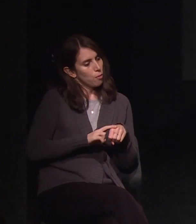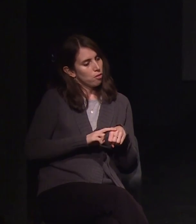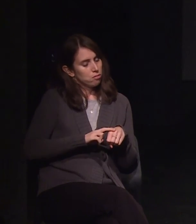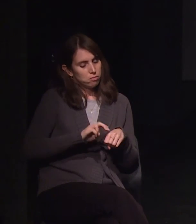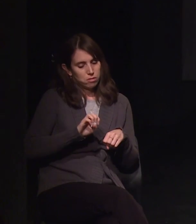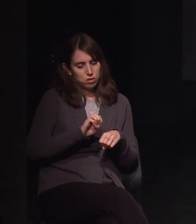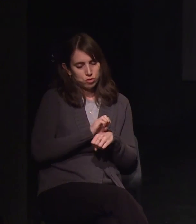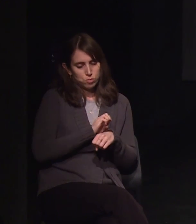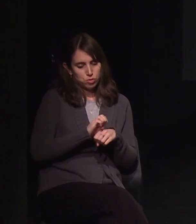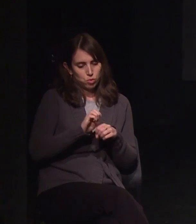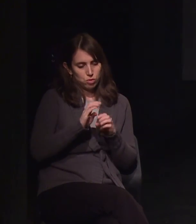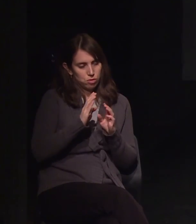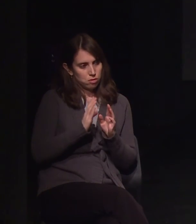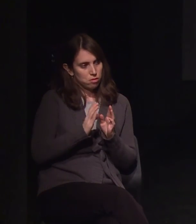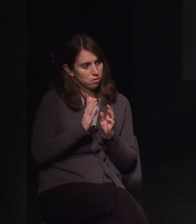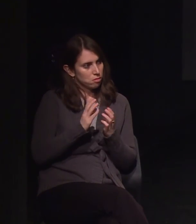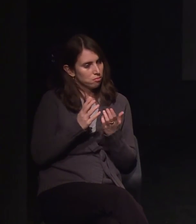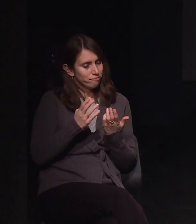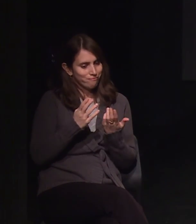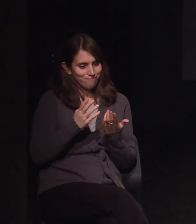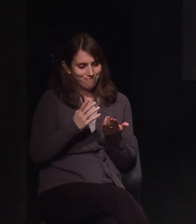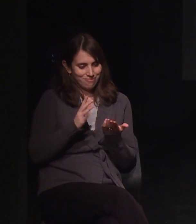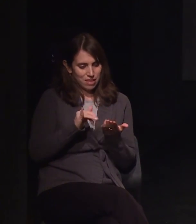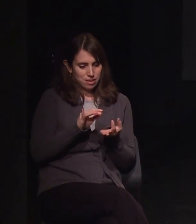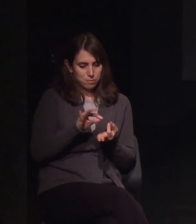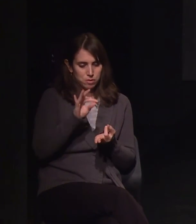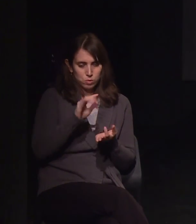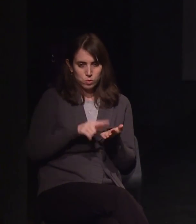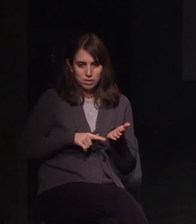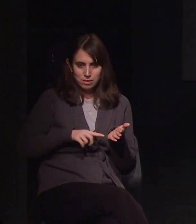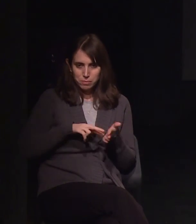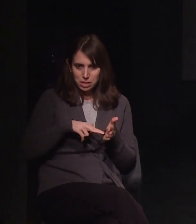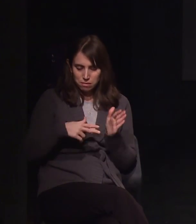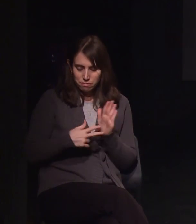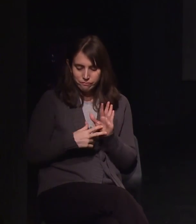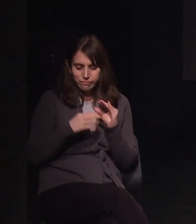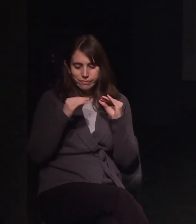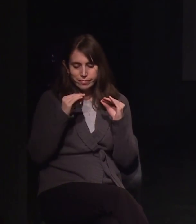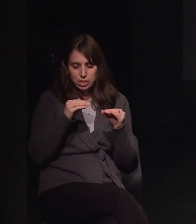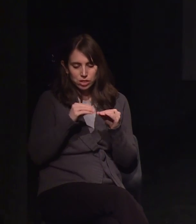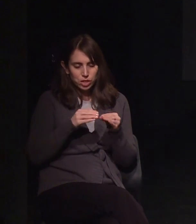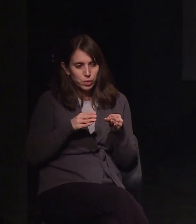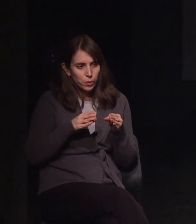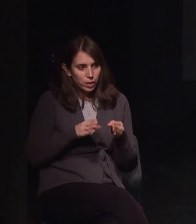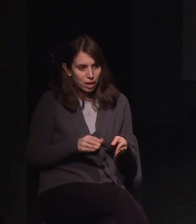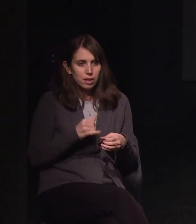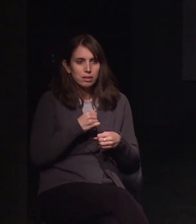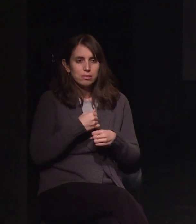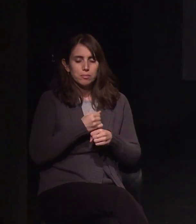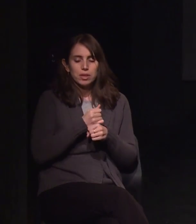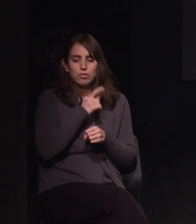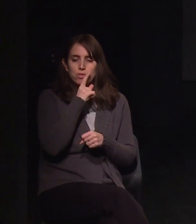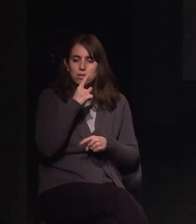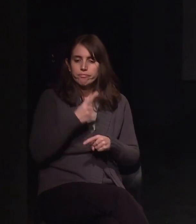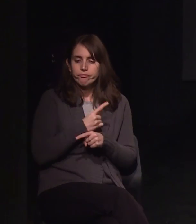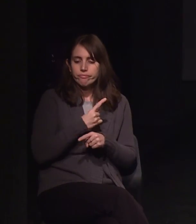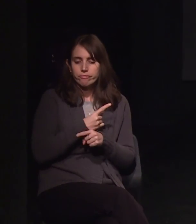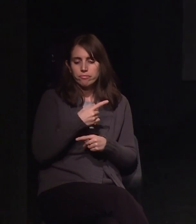making it into some crazy science but in fact teaching it in such a manner that makes it practical for kids at a young age.